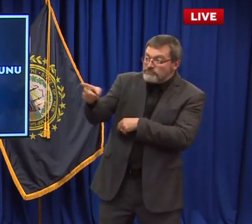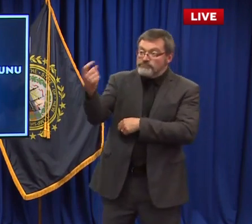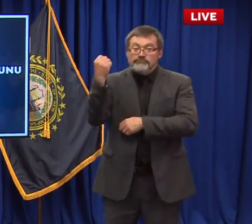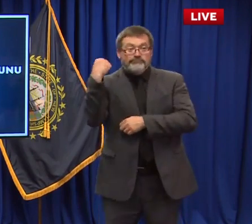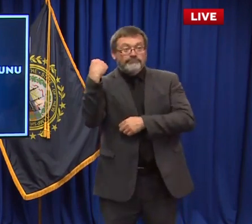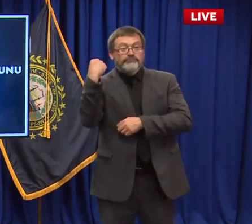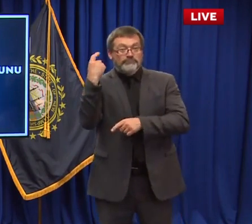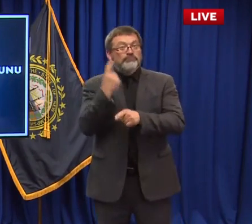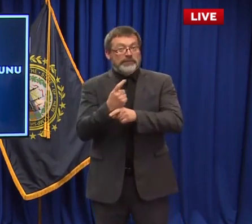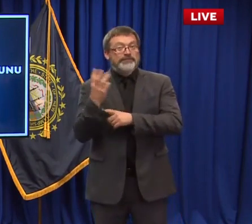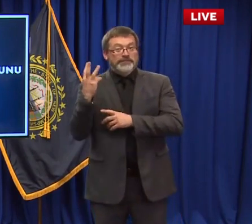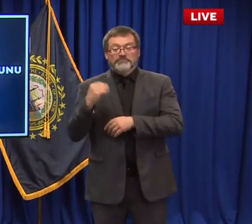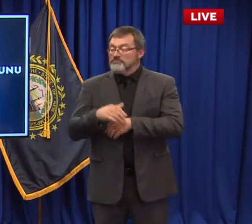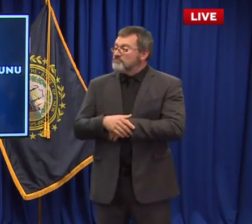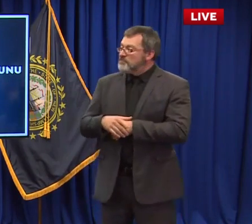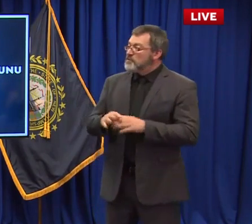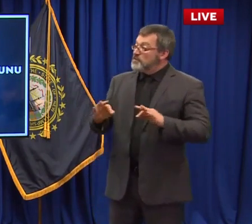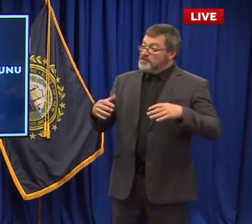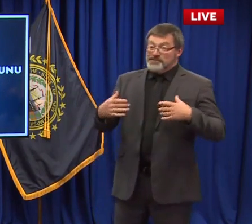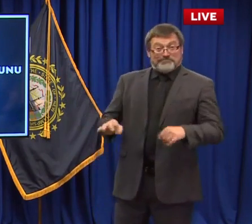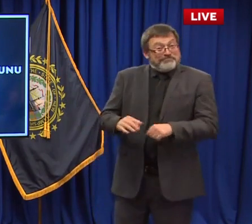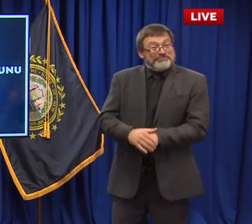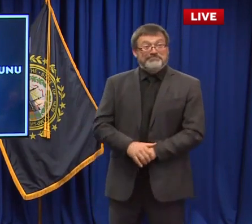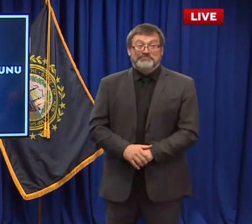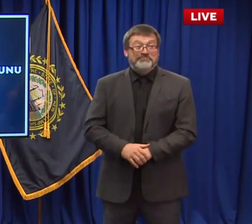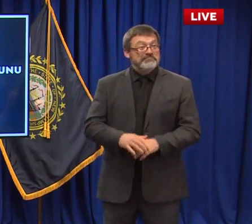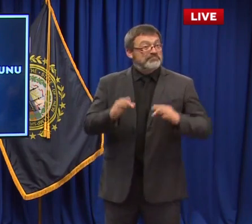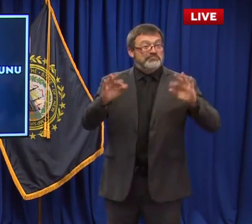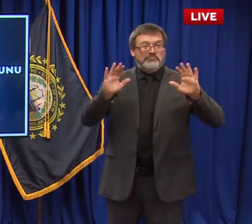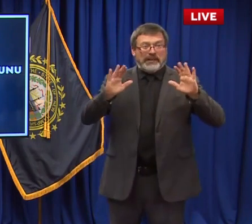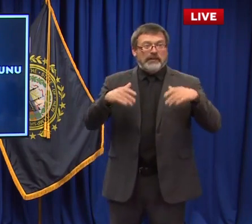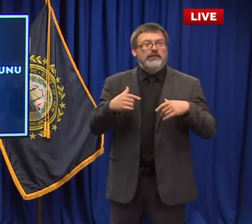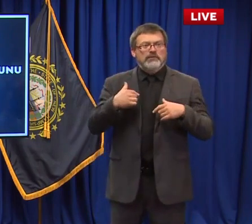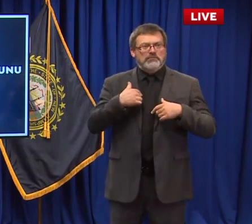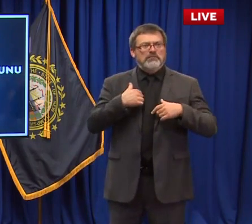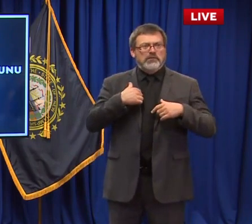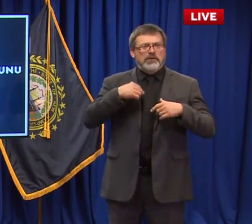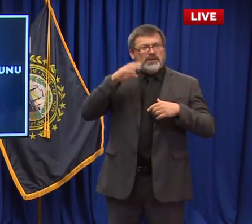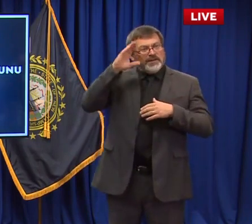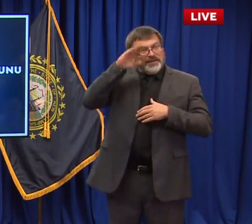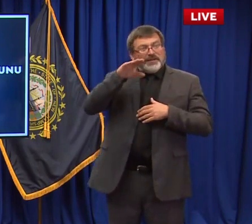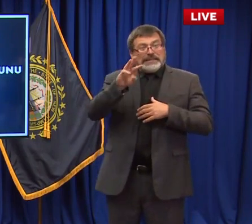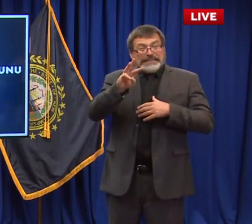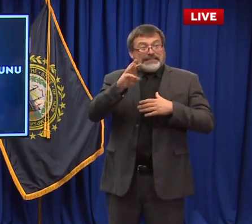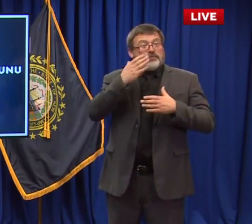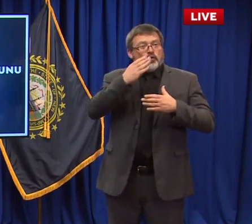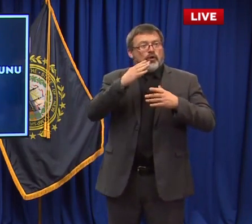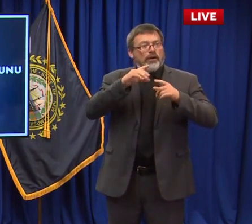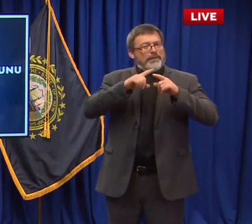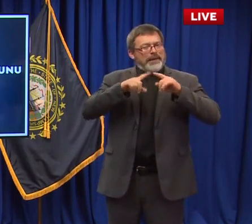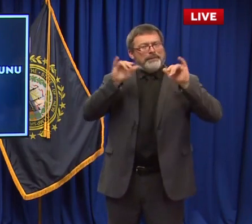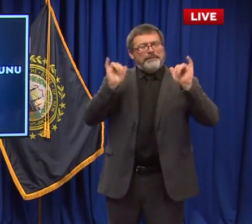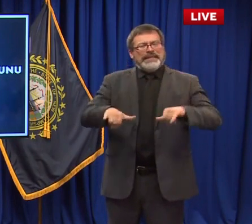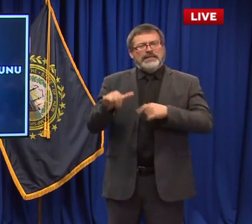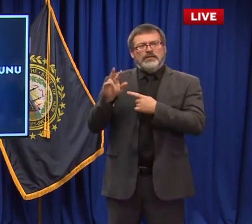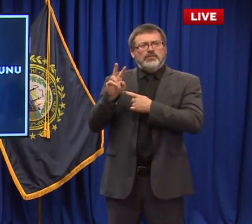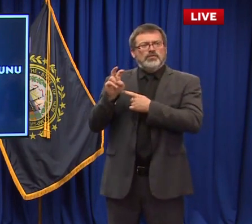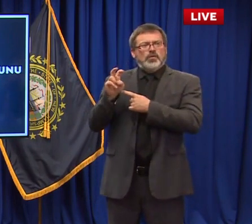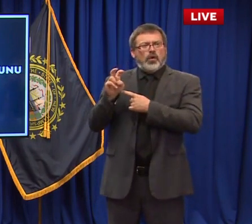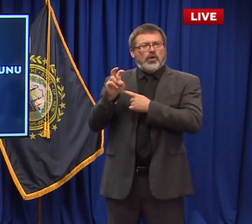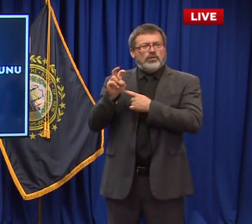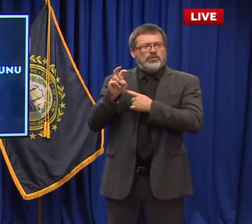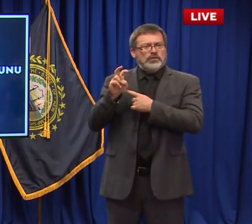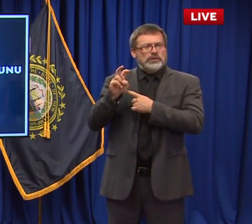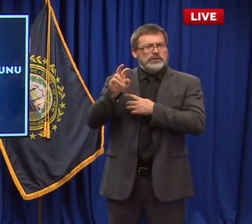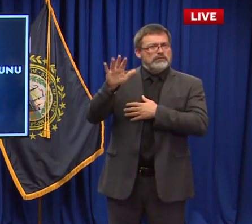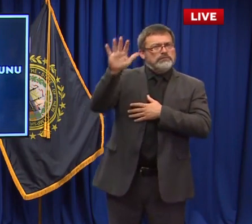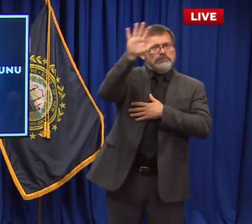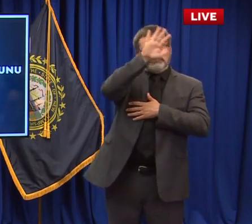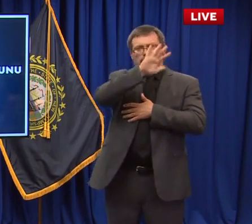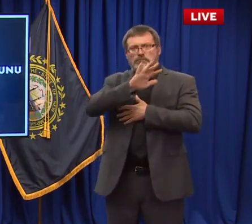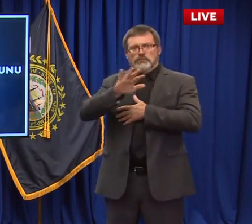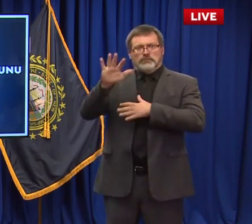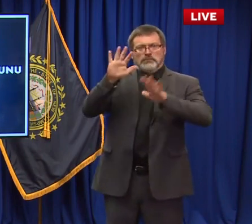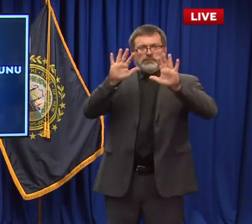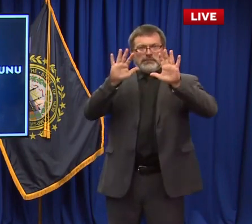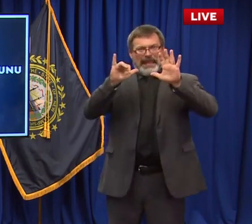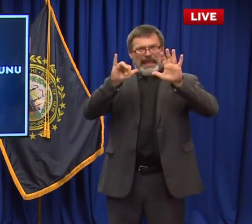WE WERE DISCUSSING BEFORE AND I THINK WE HAVE SIX FACILITIES WITH RIGHTS IN THE STATE AND WE WILL KEEP PUTTING A LOT OF EMPHASIS ON THOSE FACILITIES BUT OUT OF OVER 200 FACILITIES